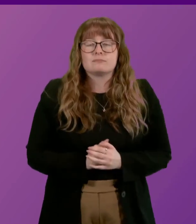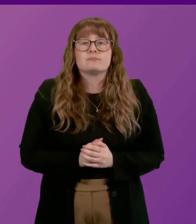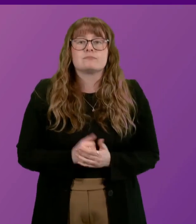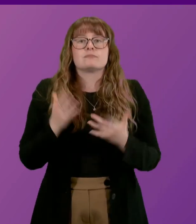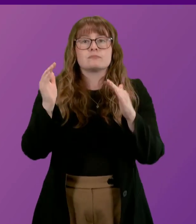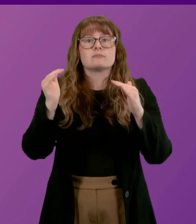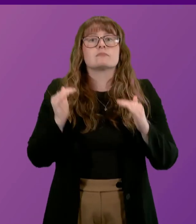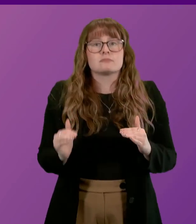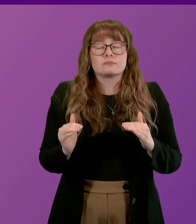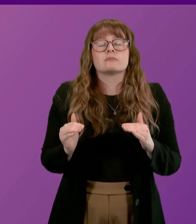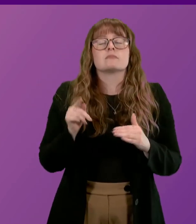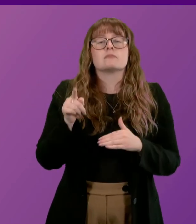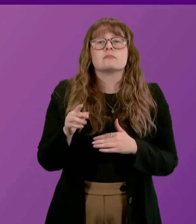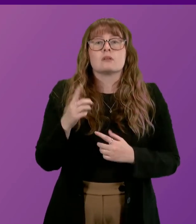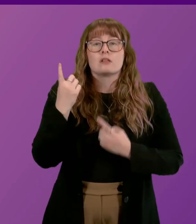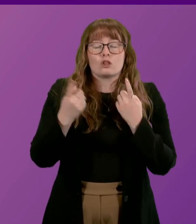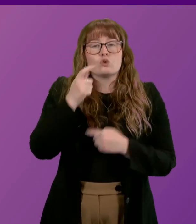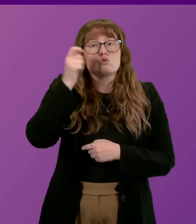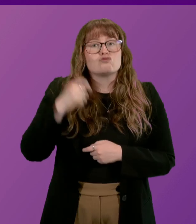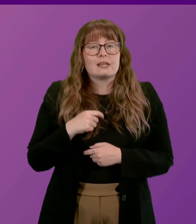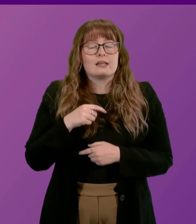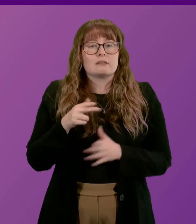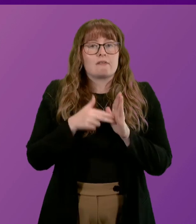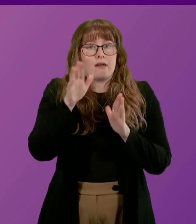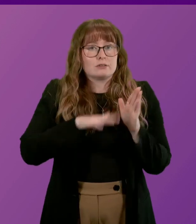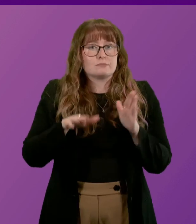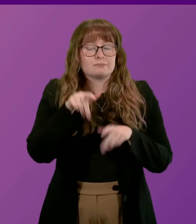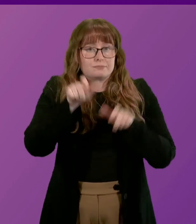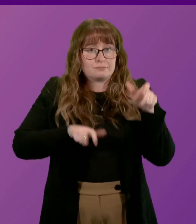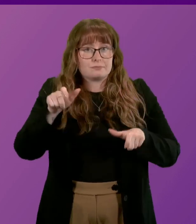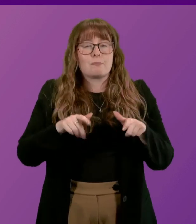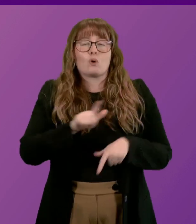A constituent of mine is a displaced Ukrainian national as a consequence of Putin’s illegal war.